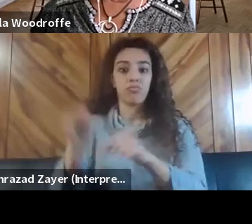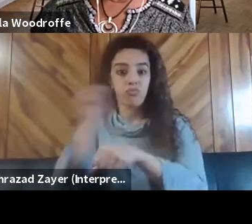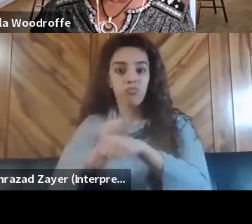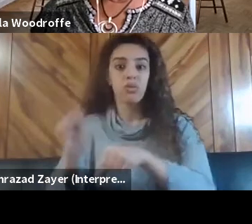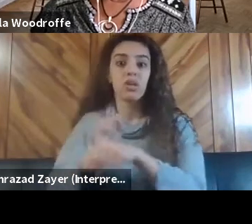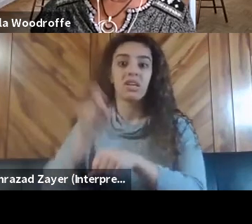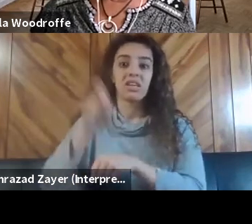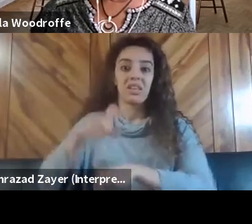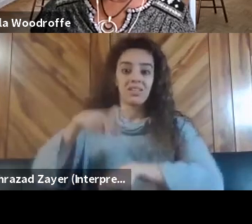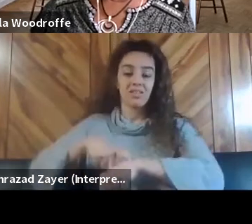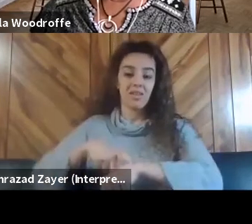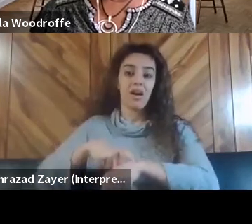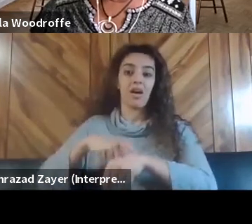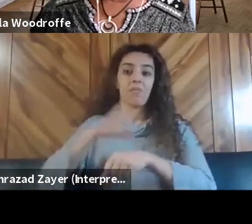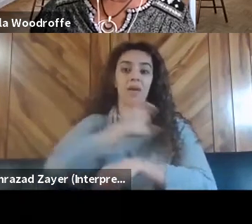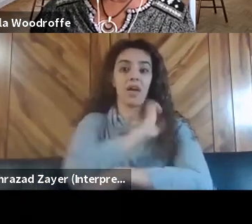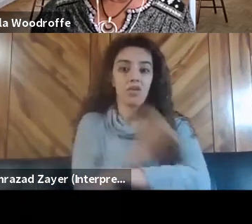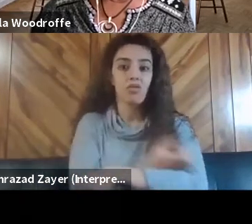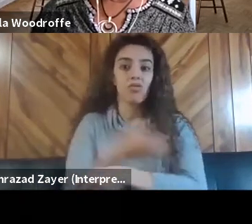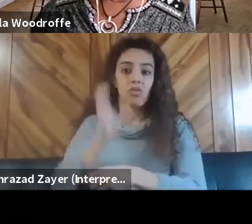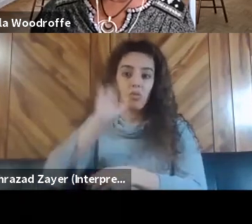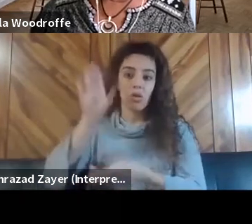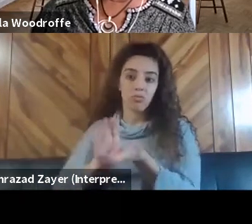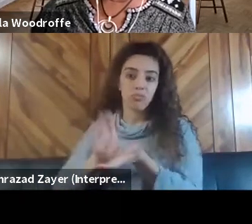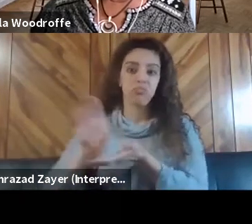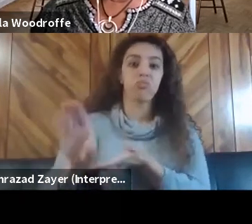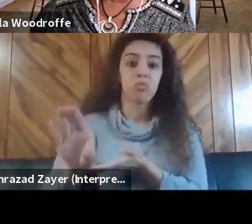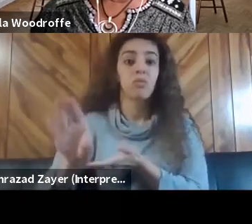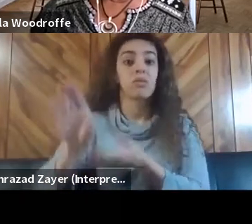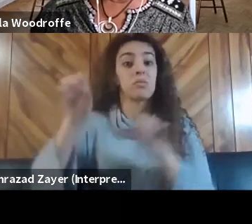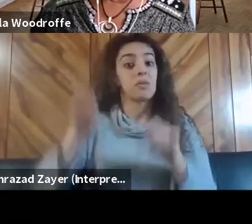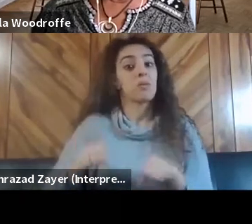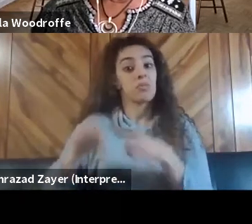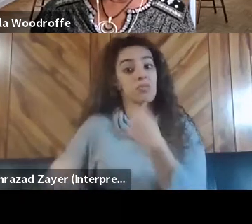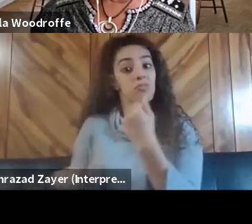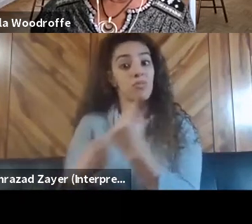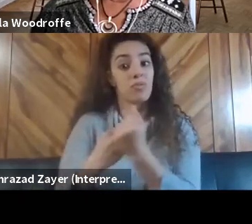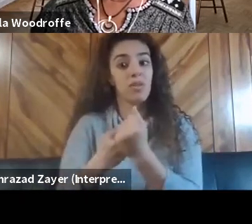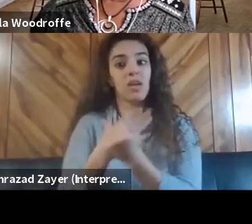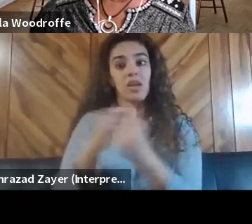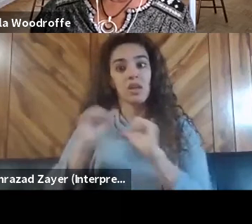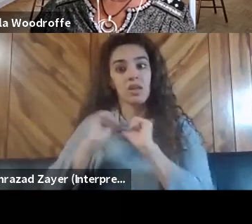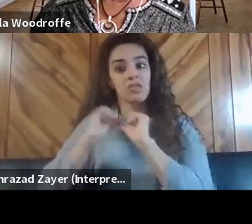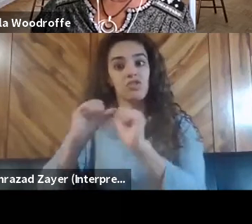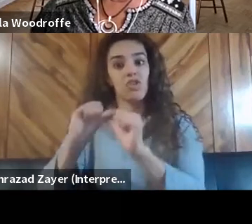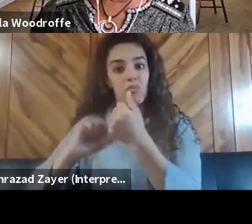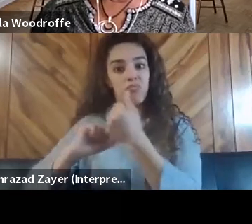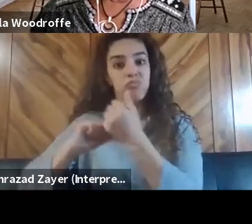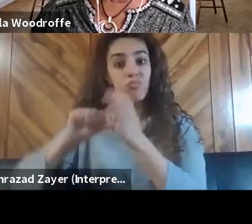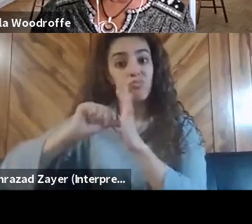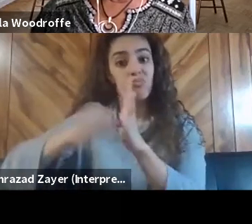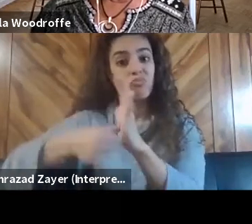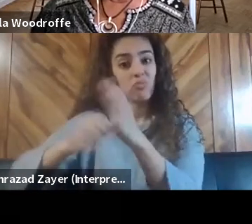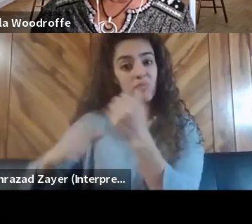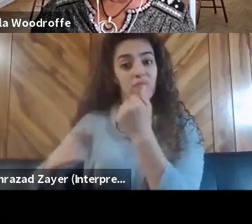way to be that advocate. And to make sure you're on top of your game for when you walk into that room because there is already